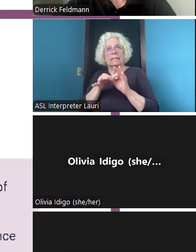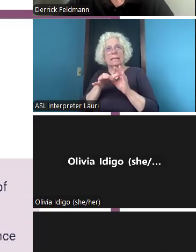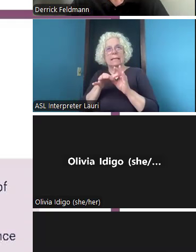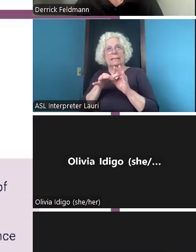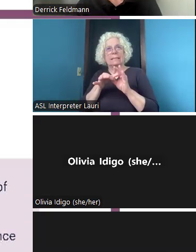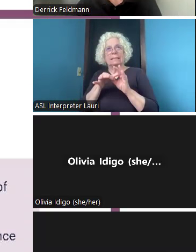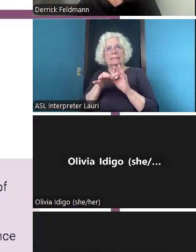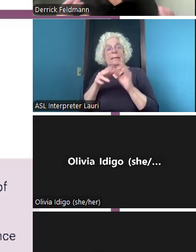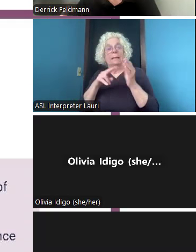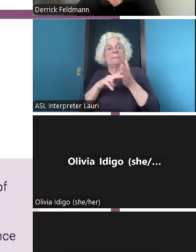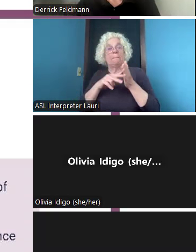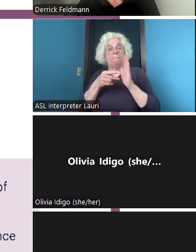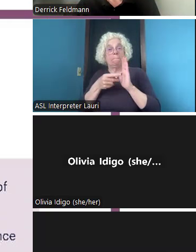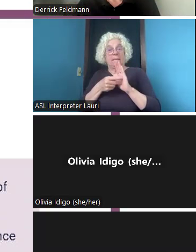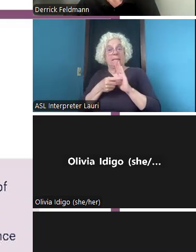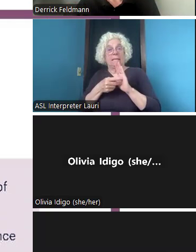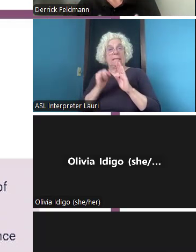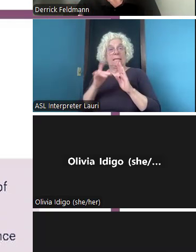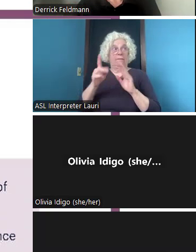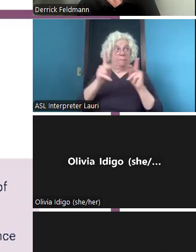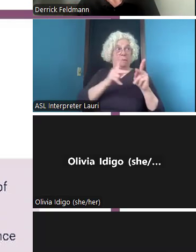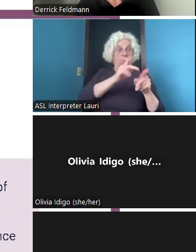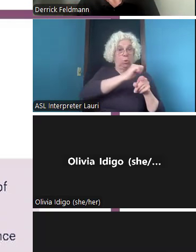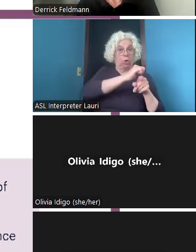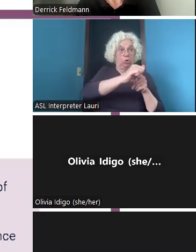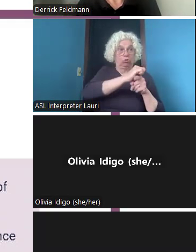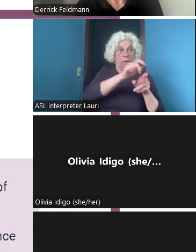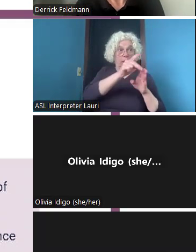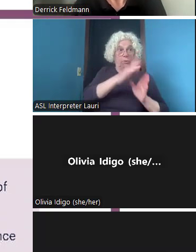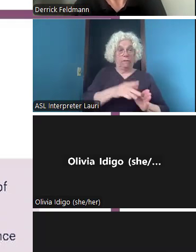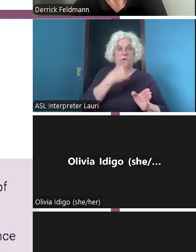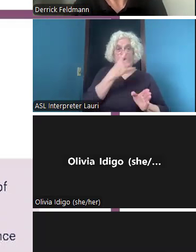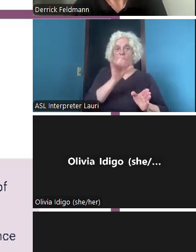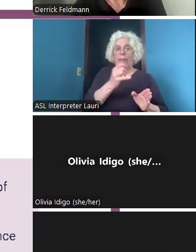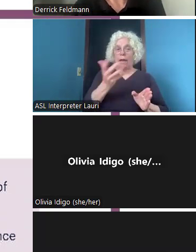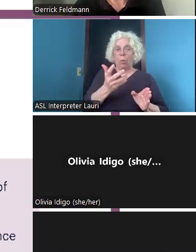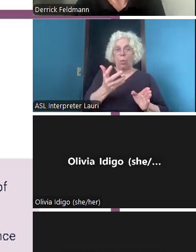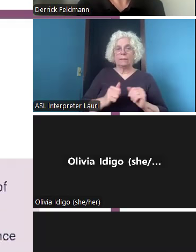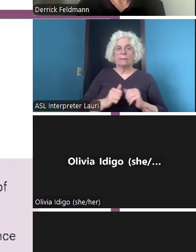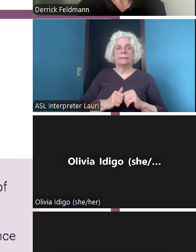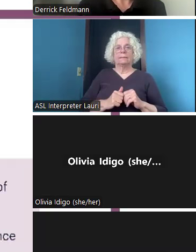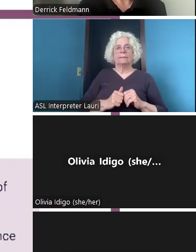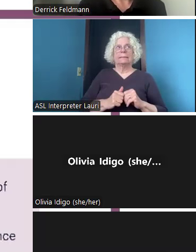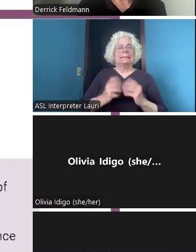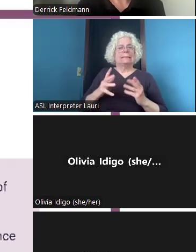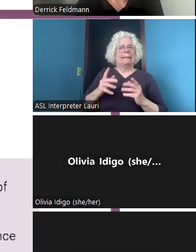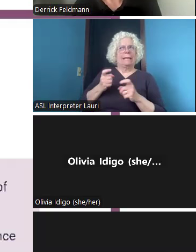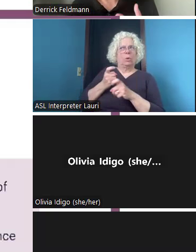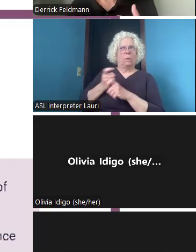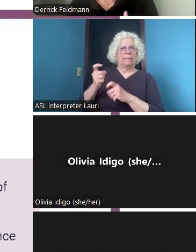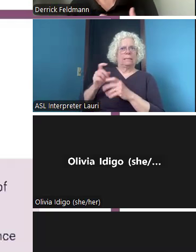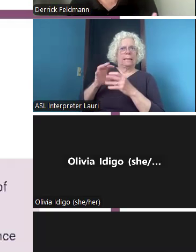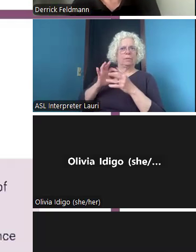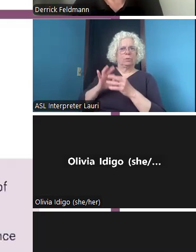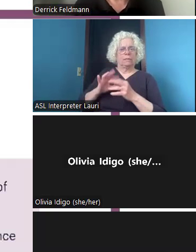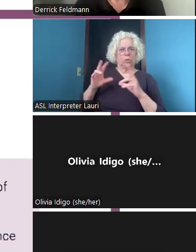In meaning that when they're trained professionals, what does that look like? Right? They don't want to damage the relationship,